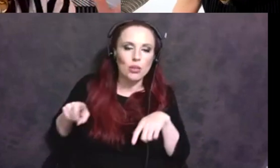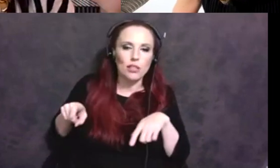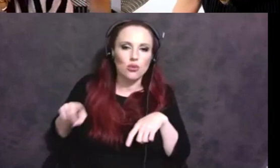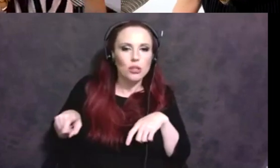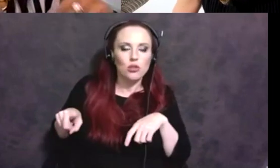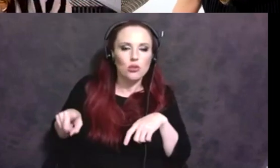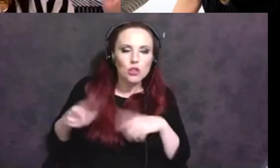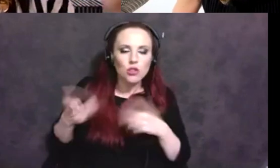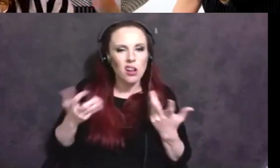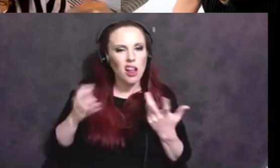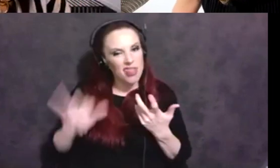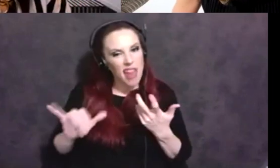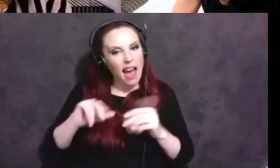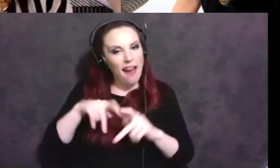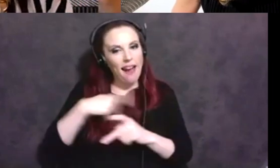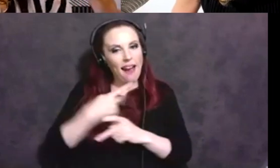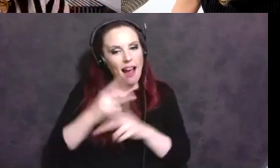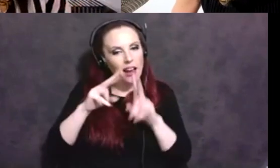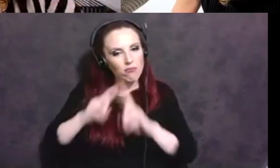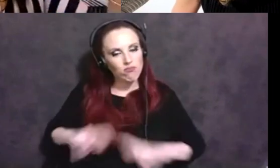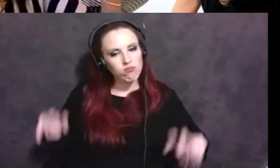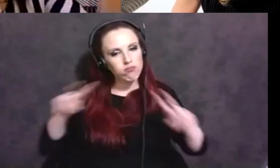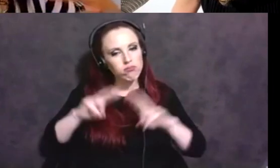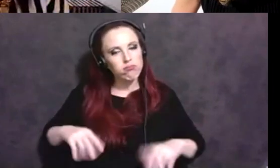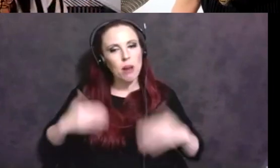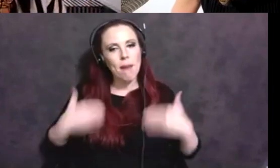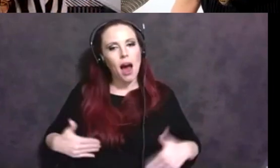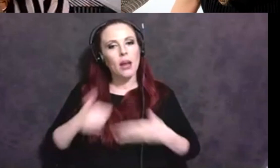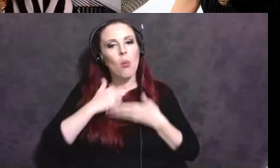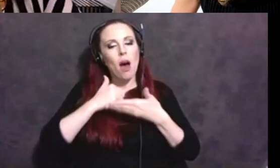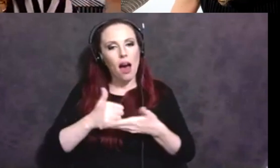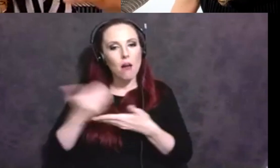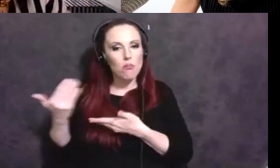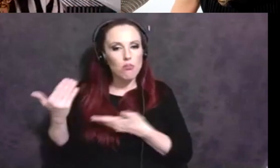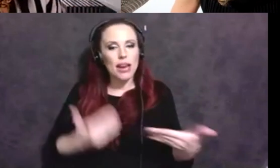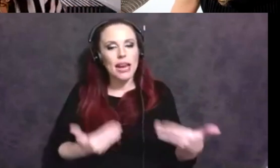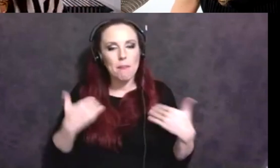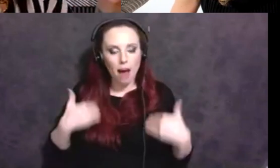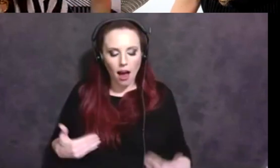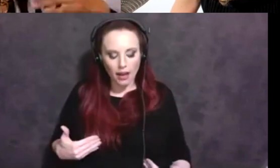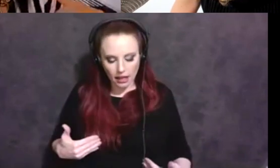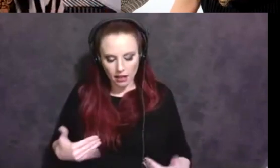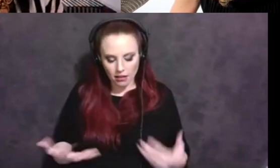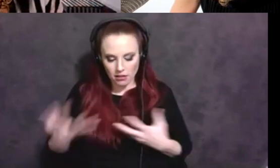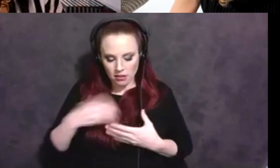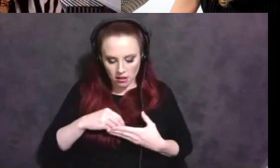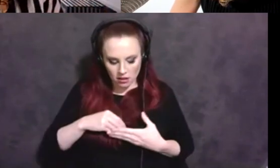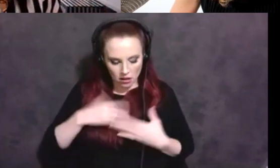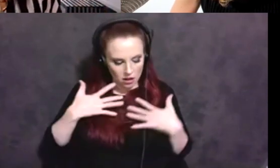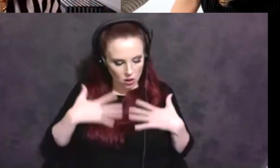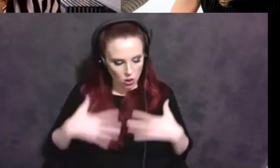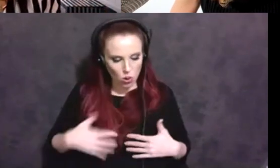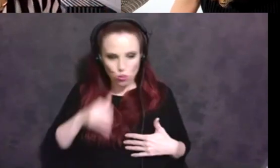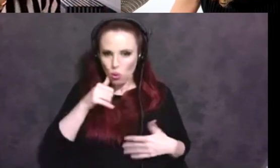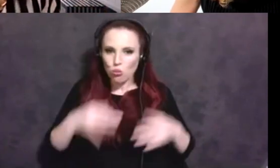the Twitching, sense the Twitching and not judge the Twitching. It is exactly the type